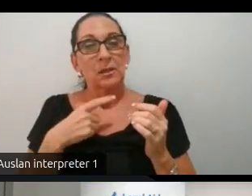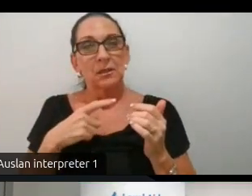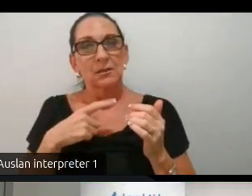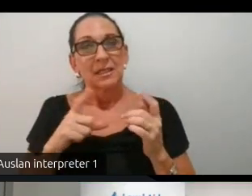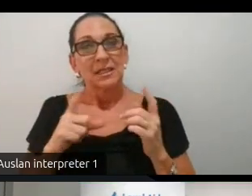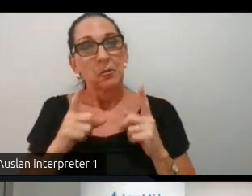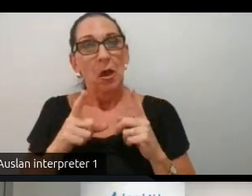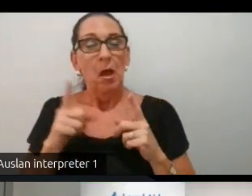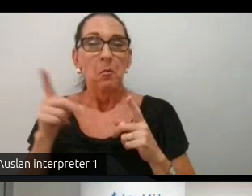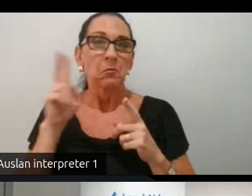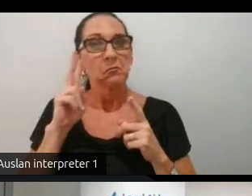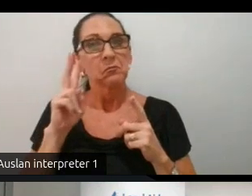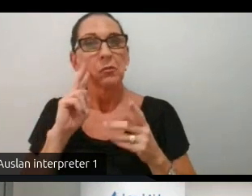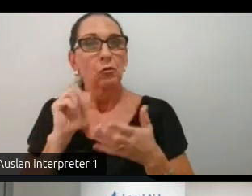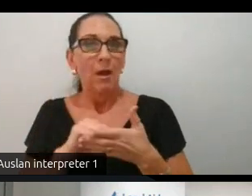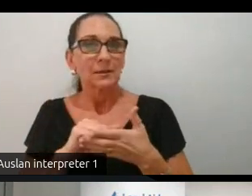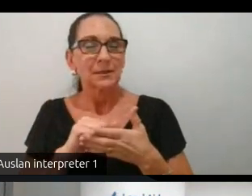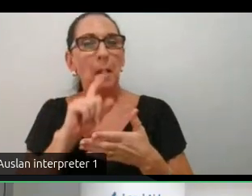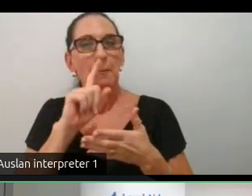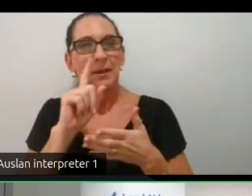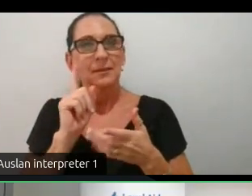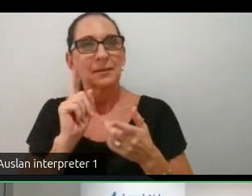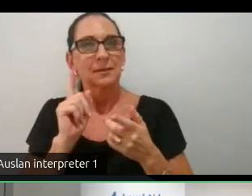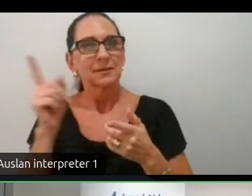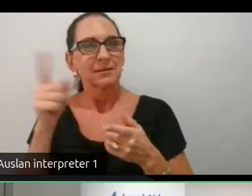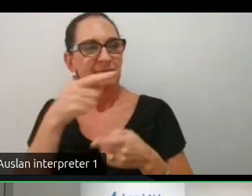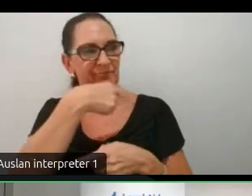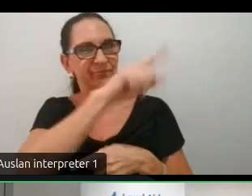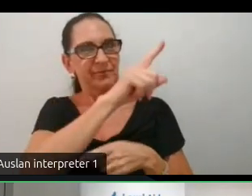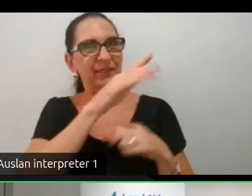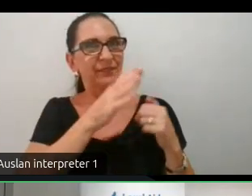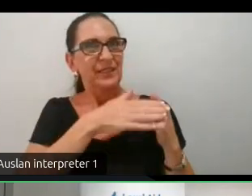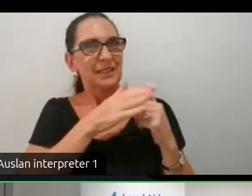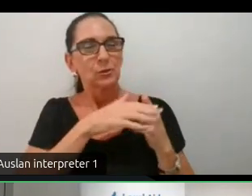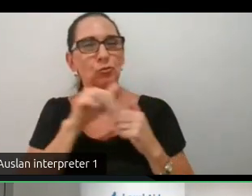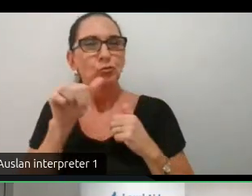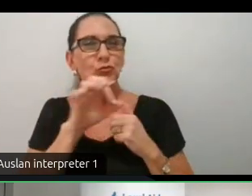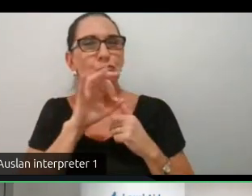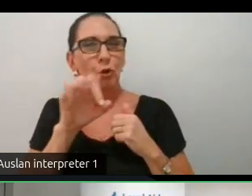because sometimes they're validly saying that is rather than just saying you need to go and fix it,